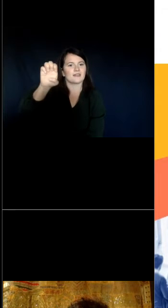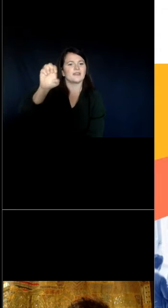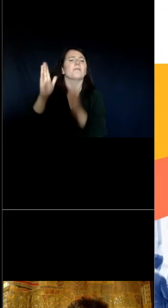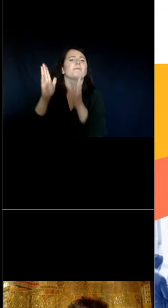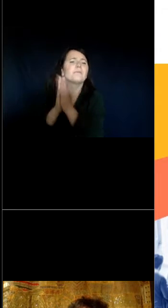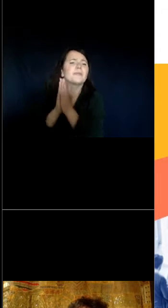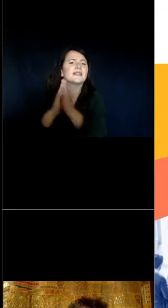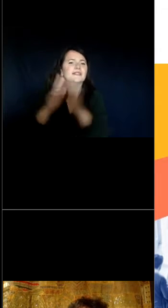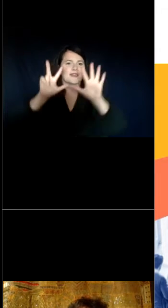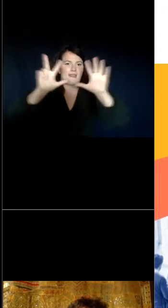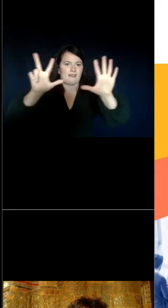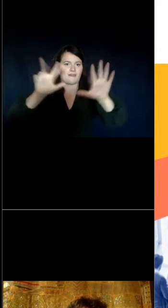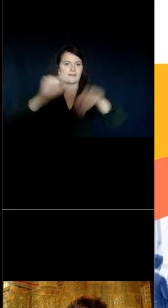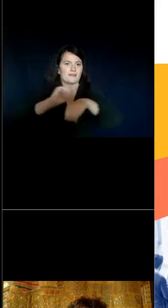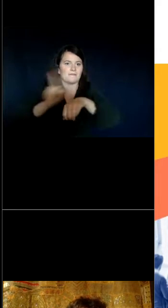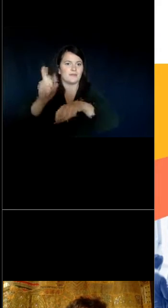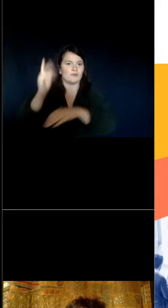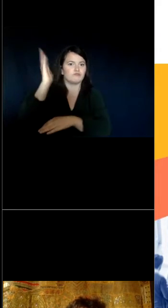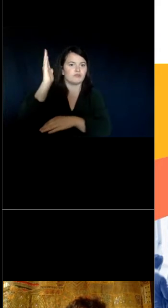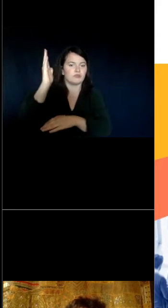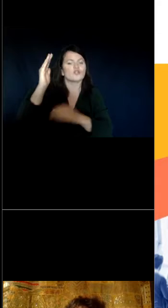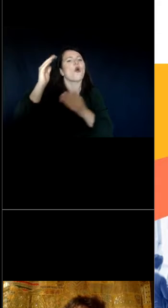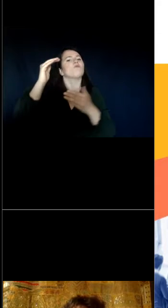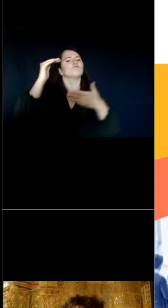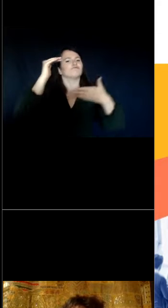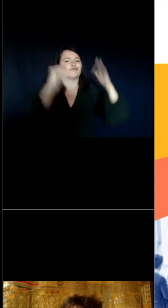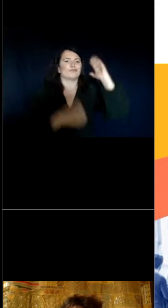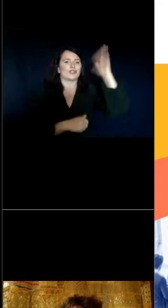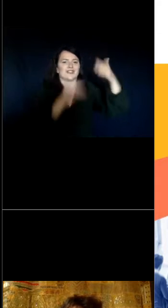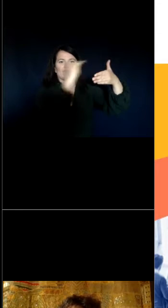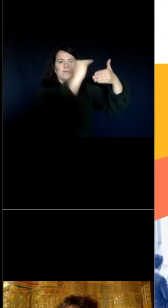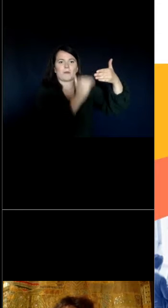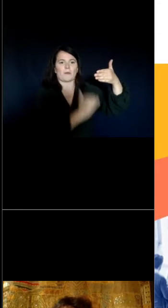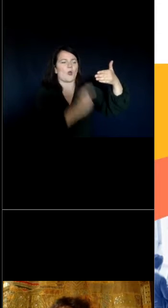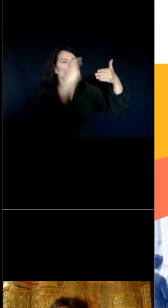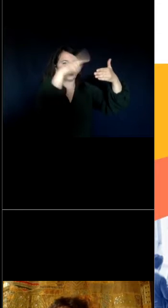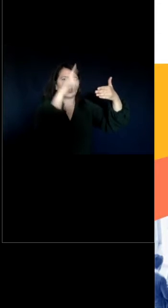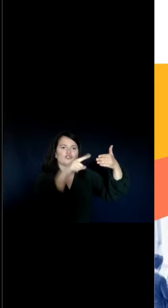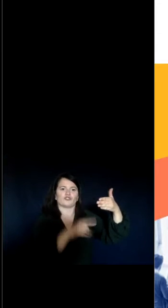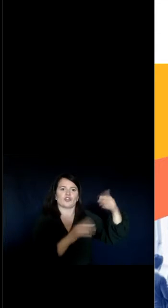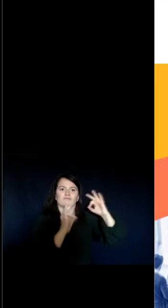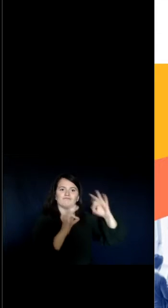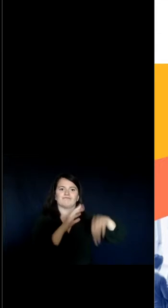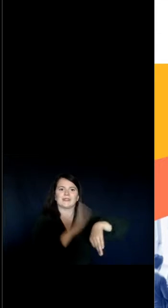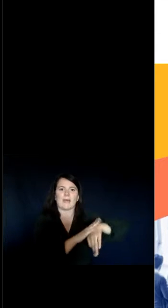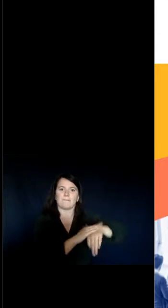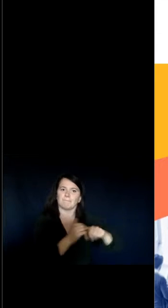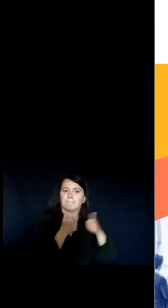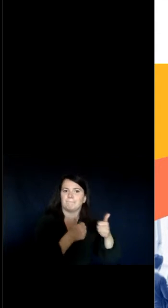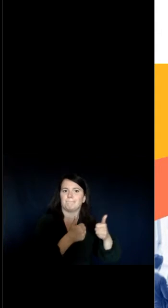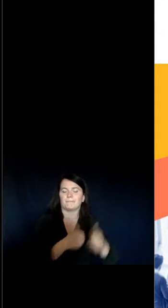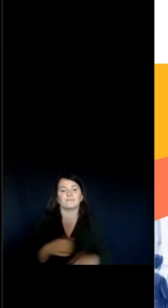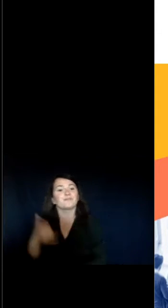so we can make sure everyone can do interventions. Thank you. The floor is yours. Can you hear me?